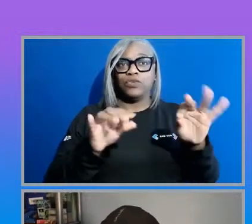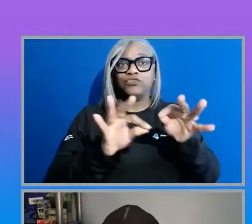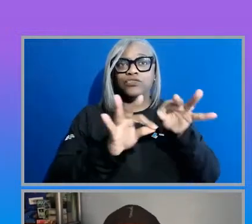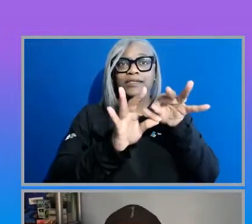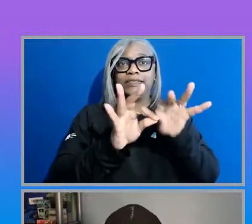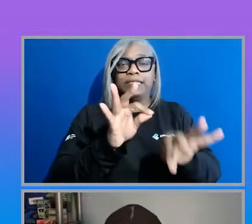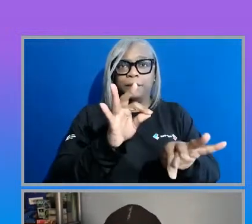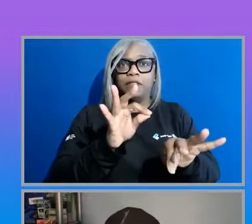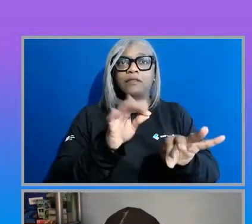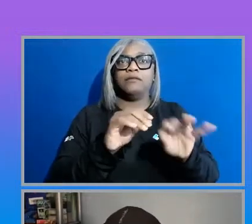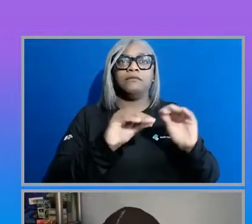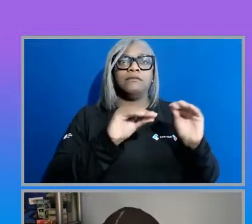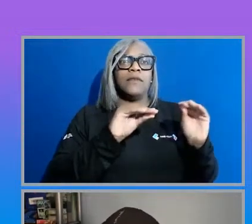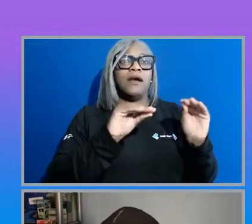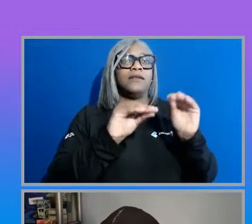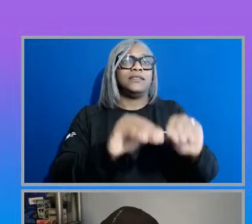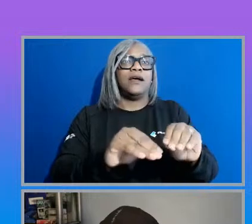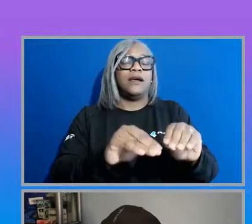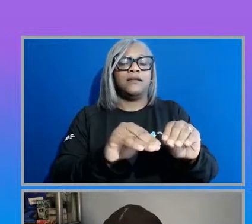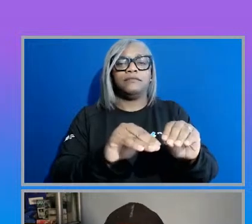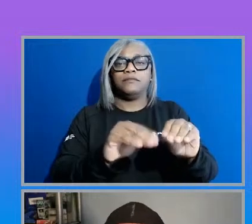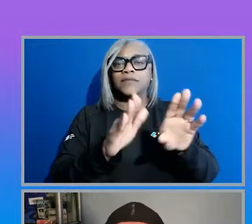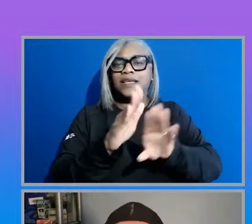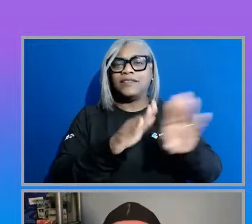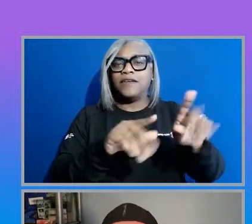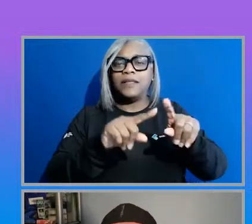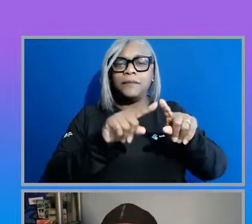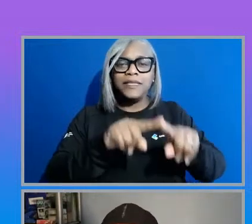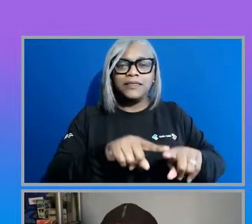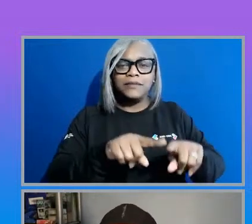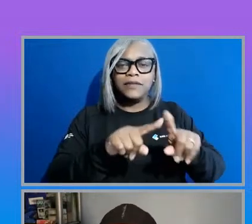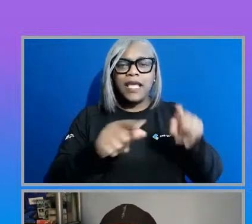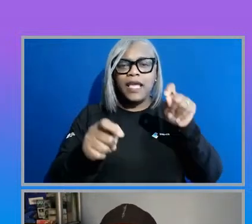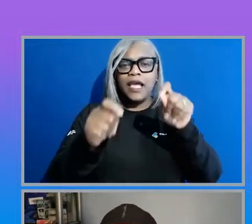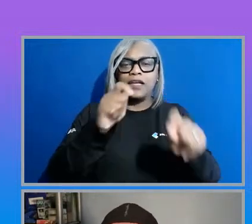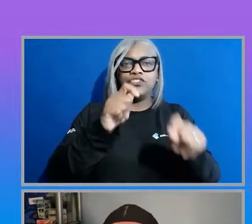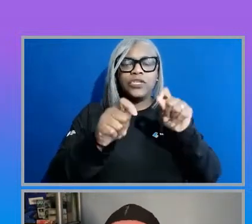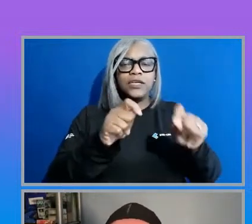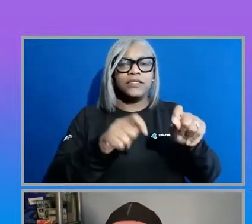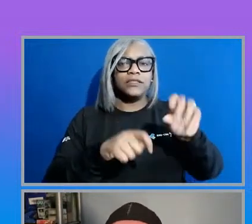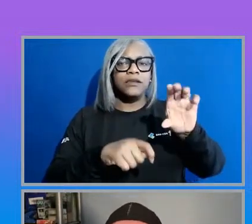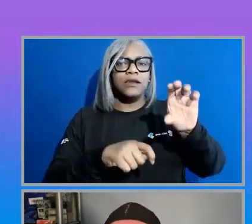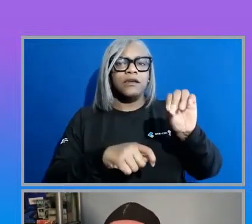install a development dependency and I need to adjust some